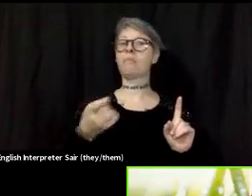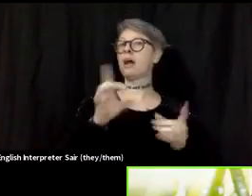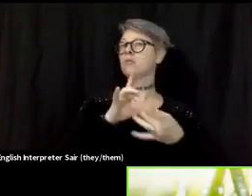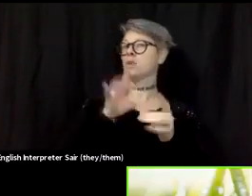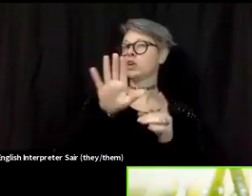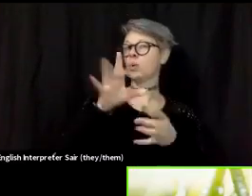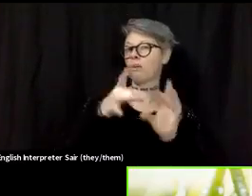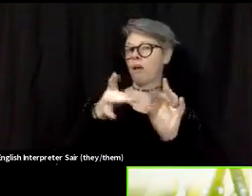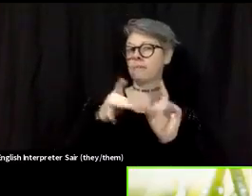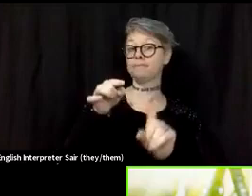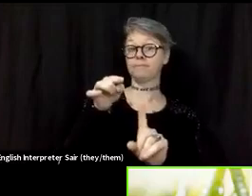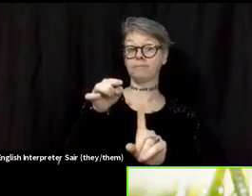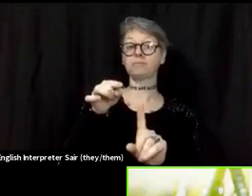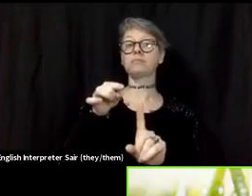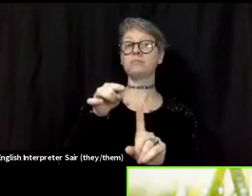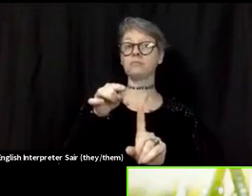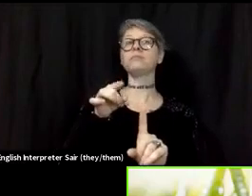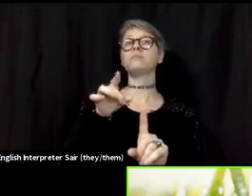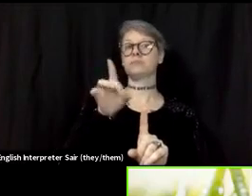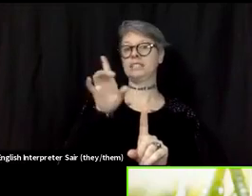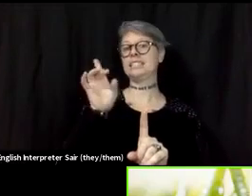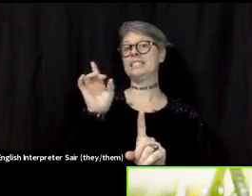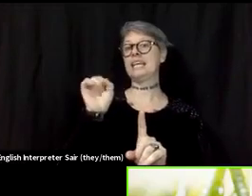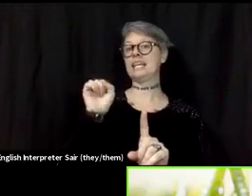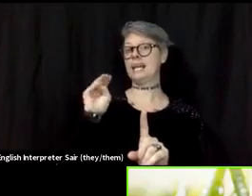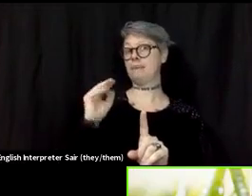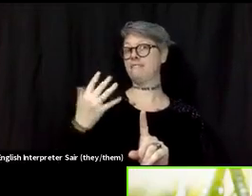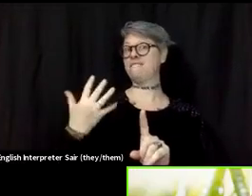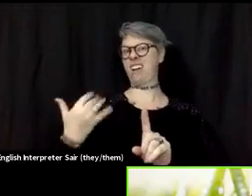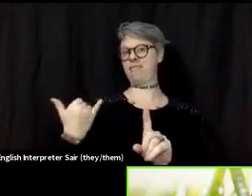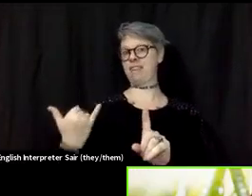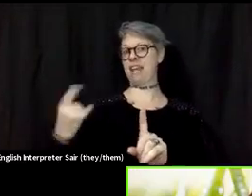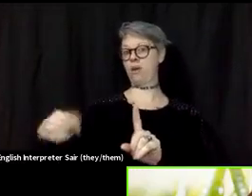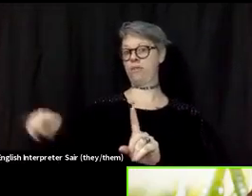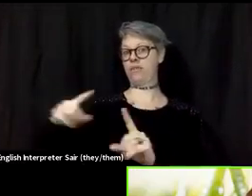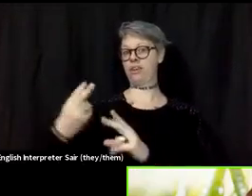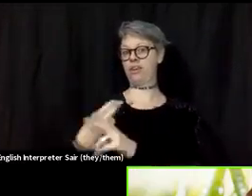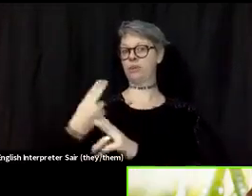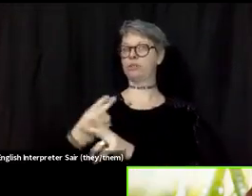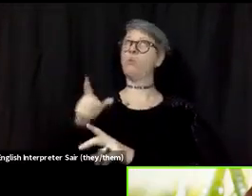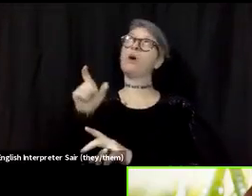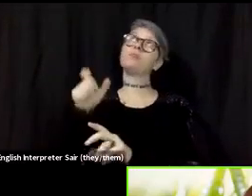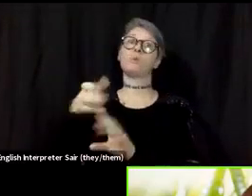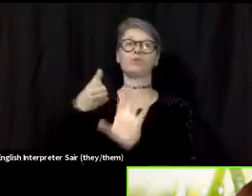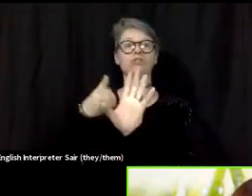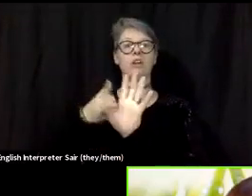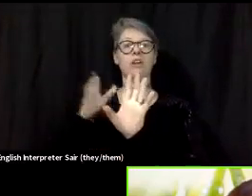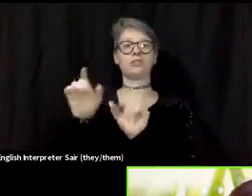But going back to what he's going back to what you said before like. , well , well they are using the dSM five now or at least all the